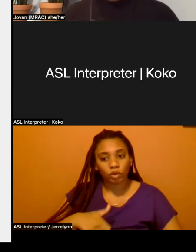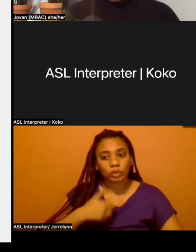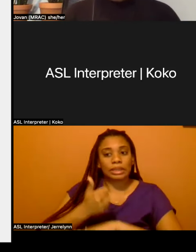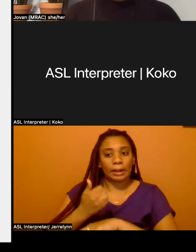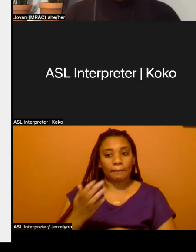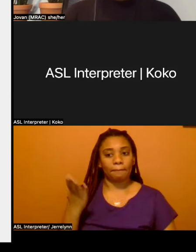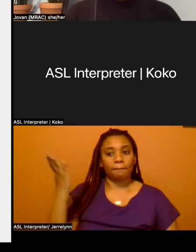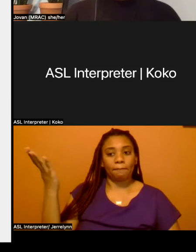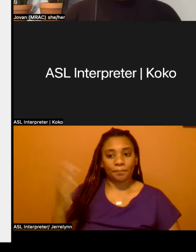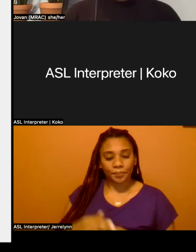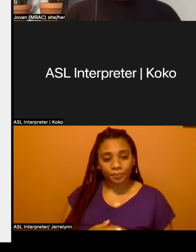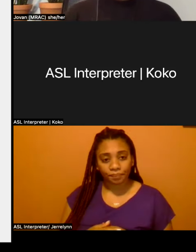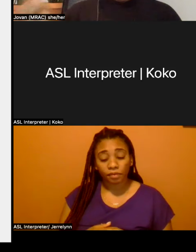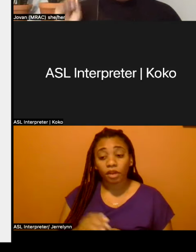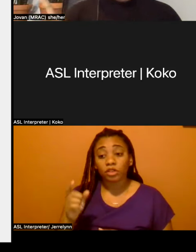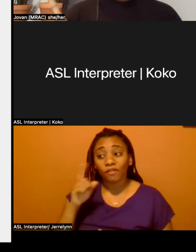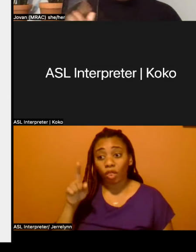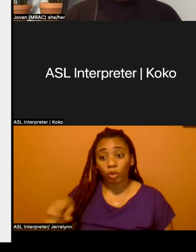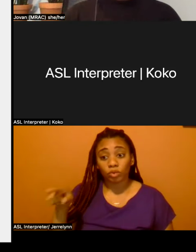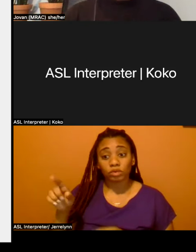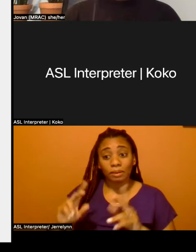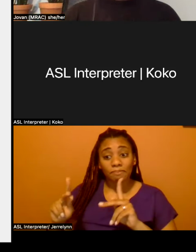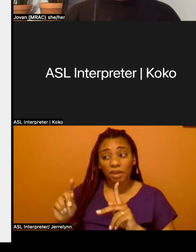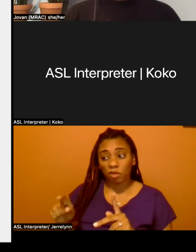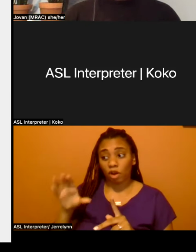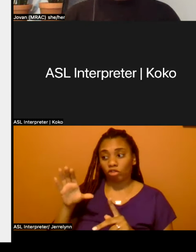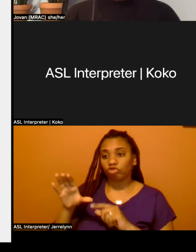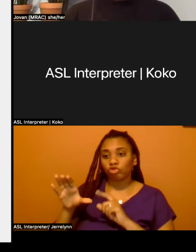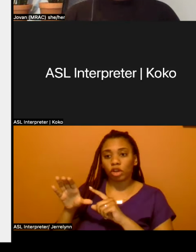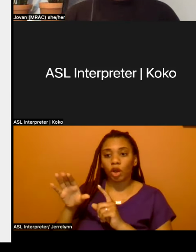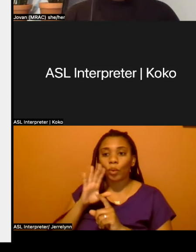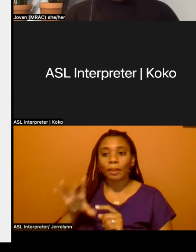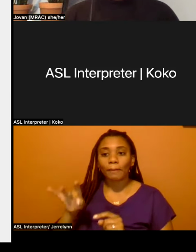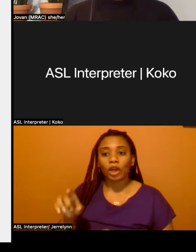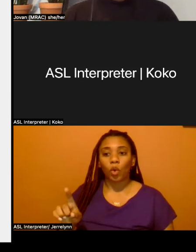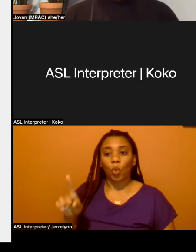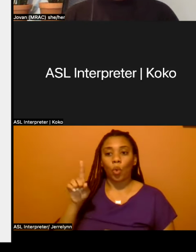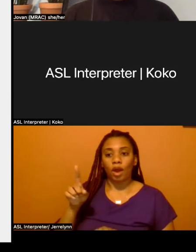So of those 100 names, one will be chosen from the focus group participant grouping.